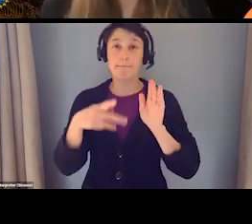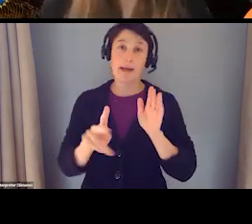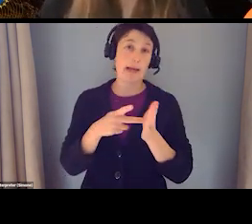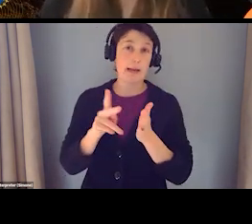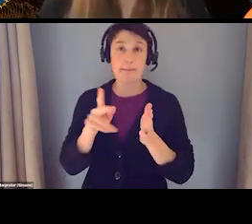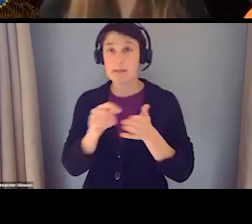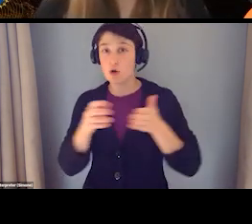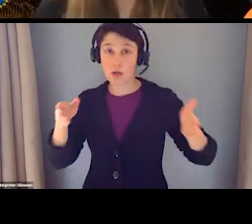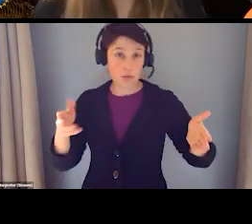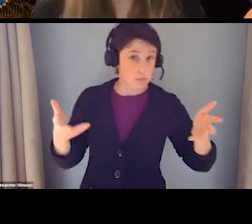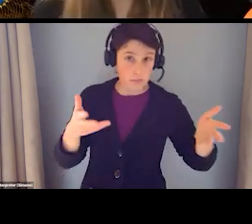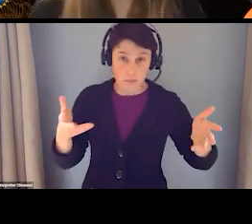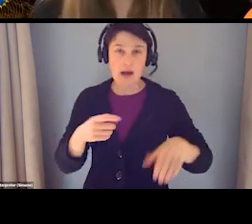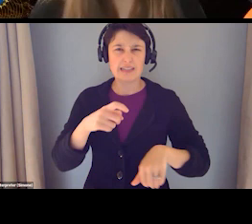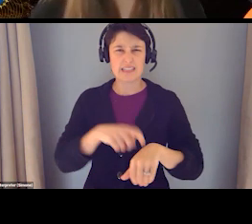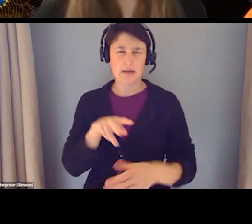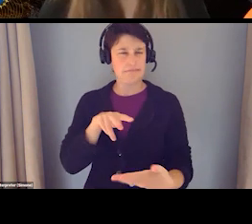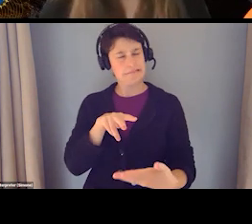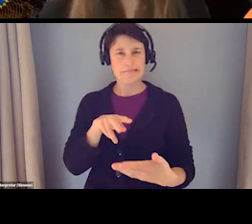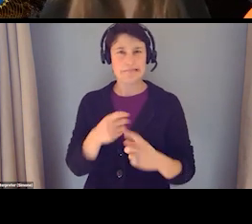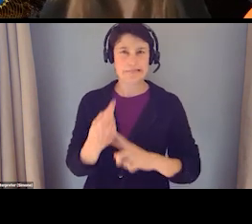the amount charged looks a little different, please adjust those accordingly.